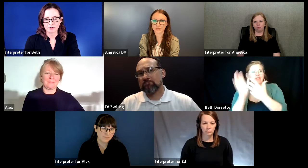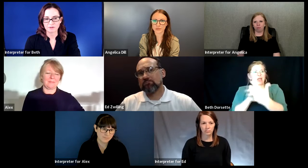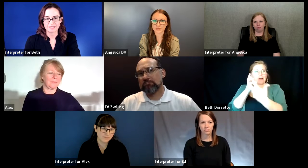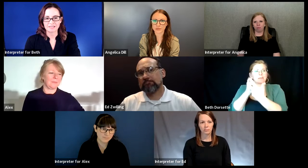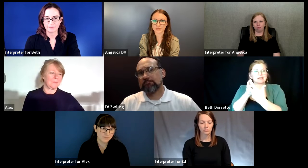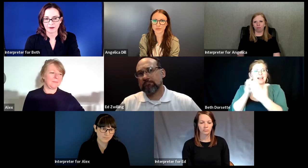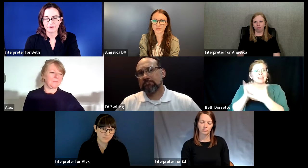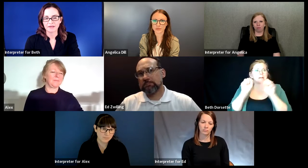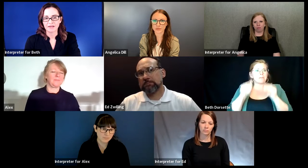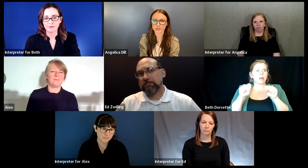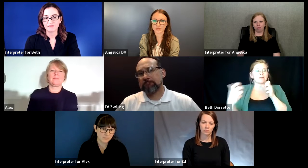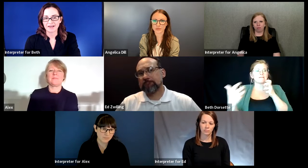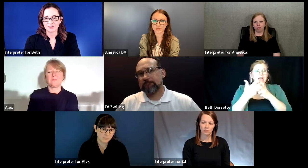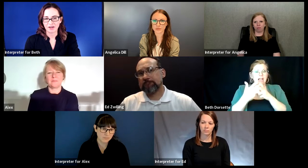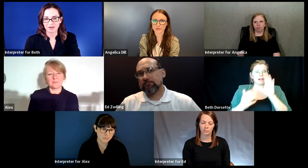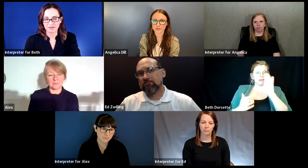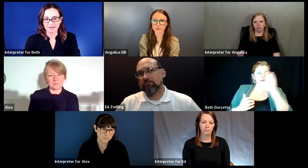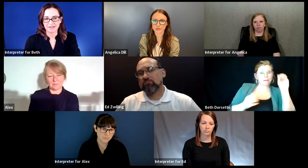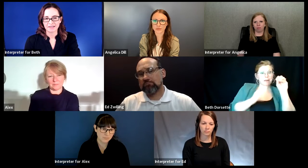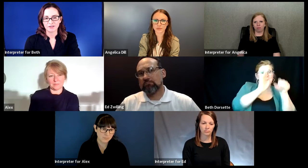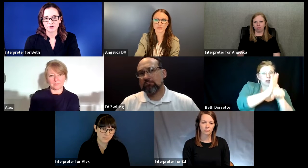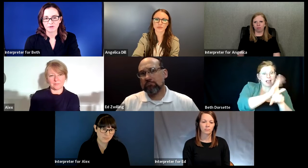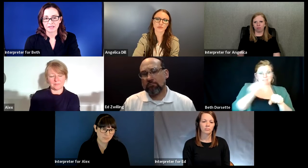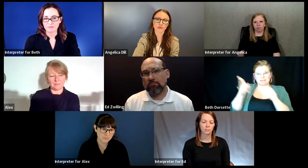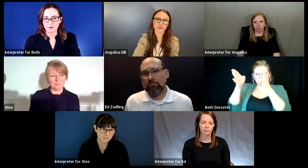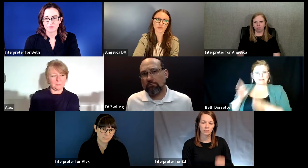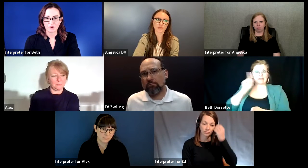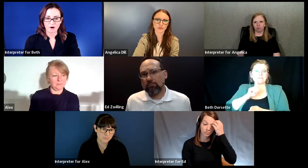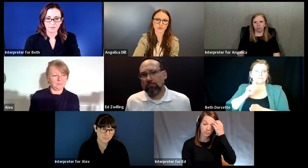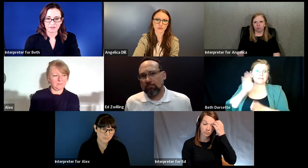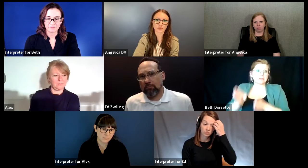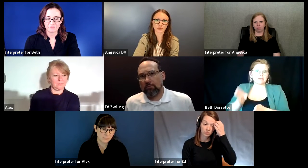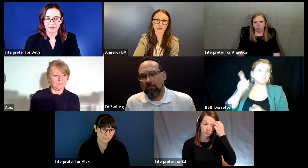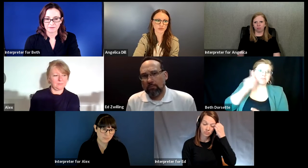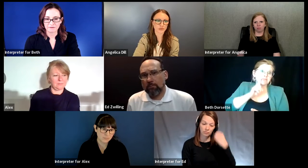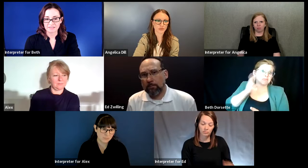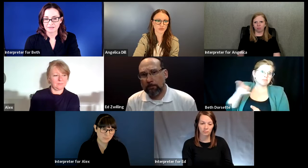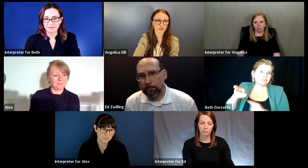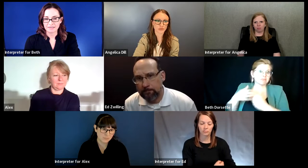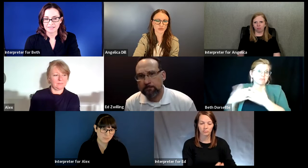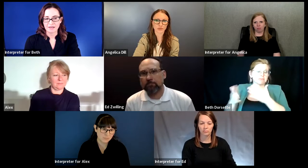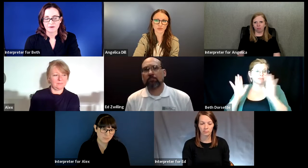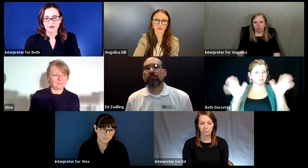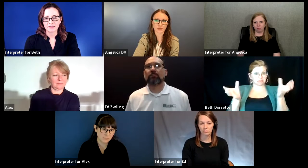So I had to step up and provide education to let them know that there are options for different types of accessibilities.